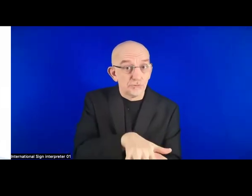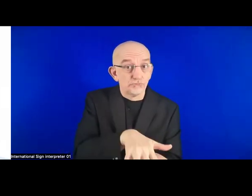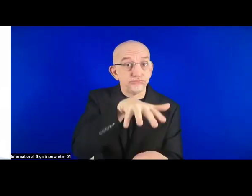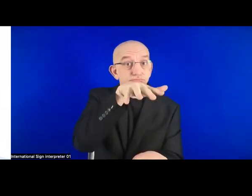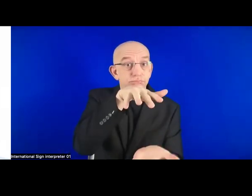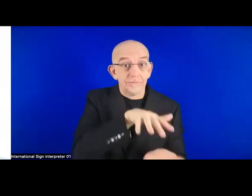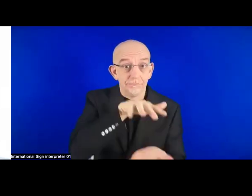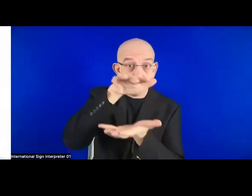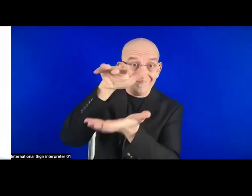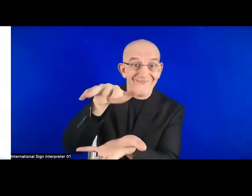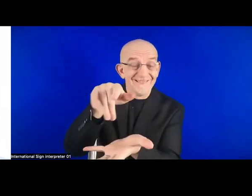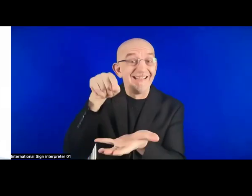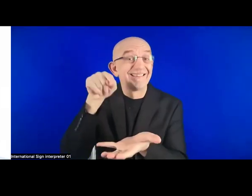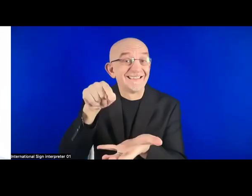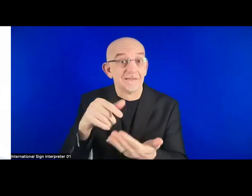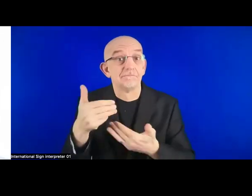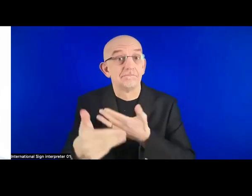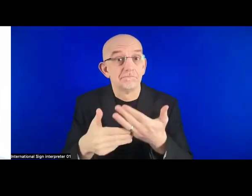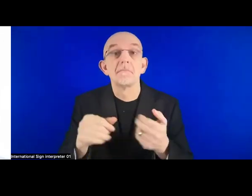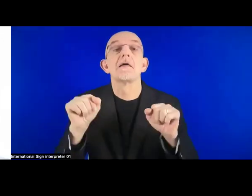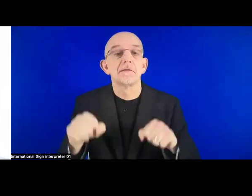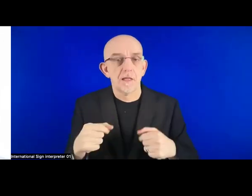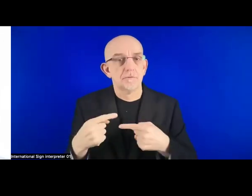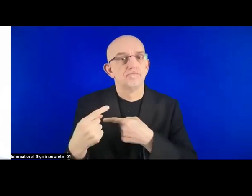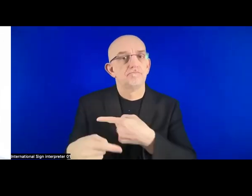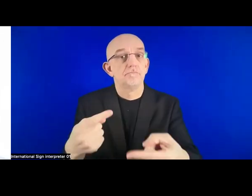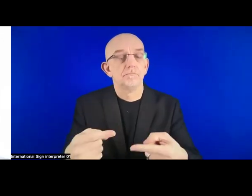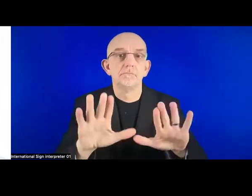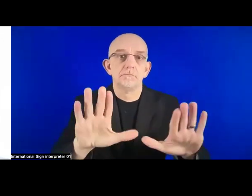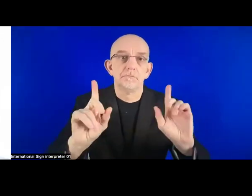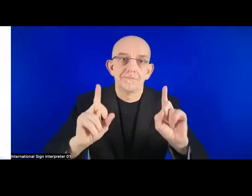templates on the prepared website for your proposal, so those are all ready and live